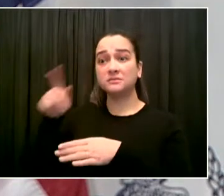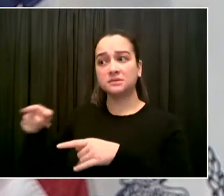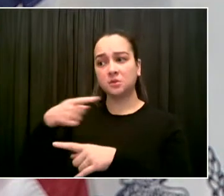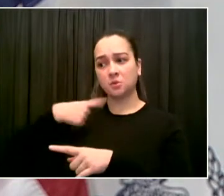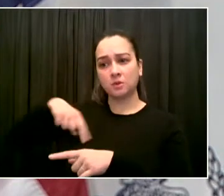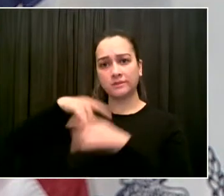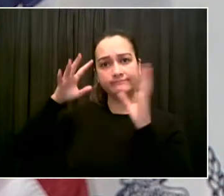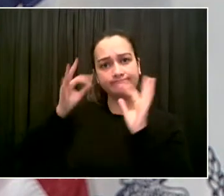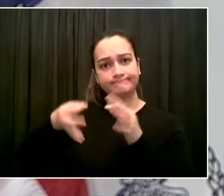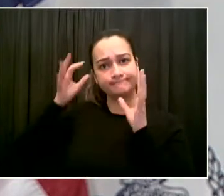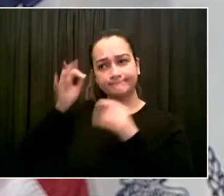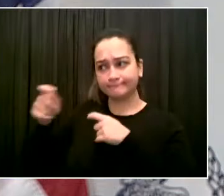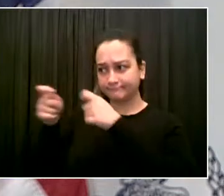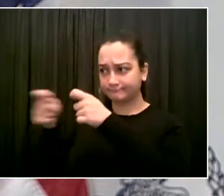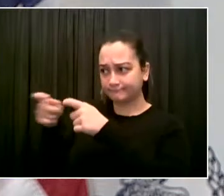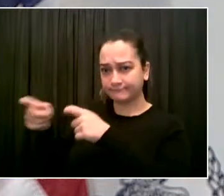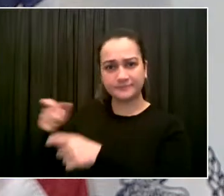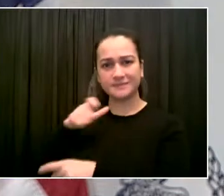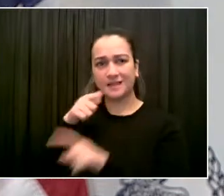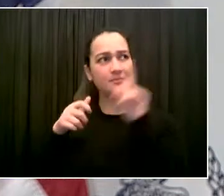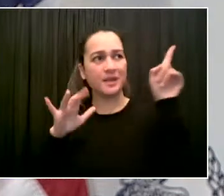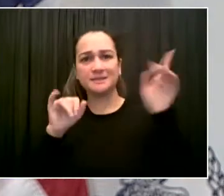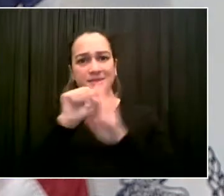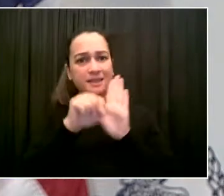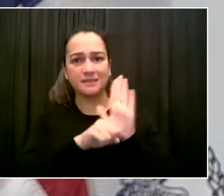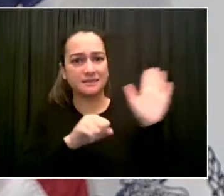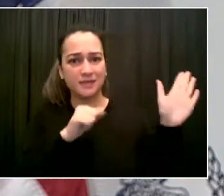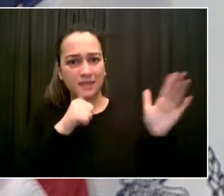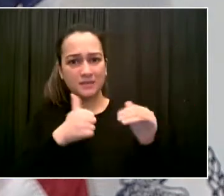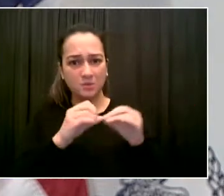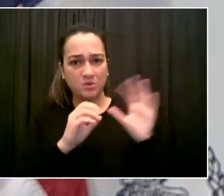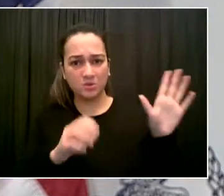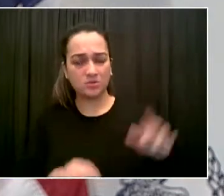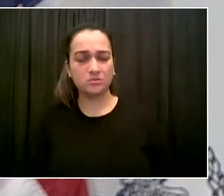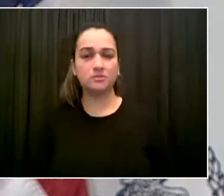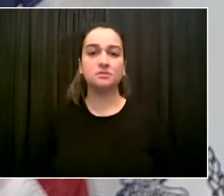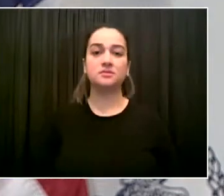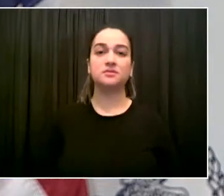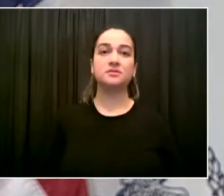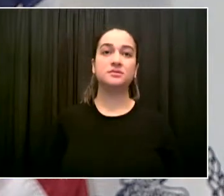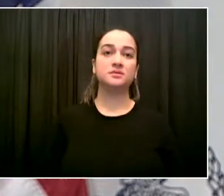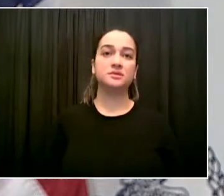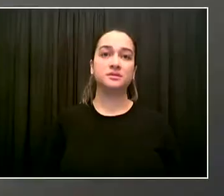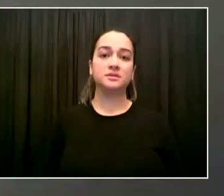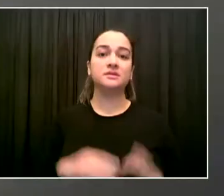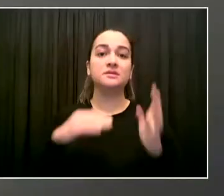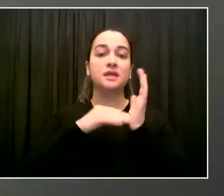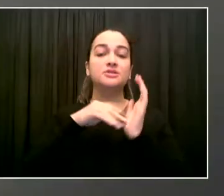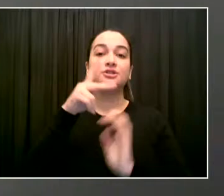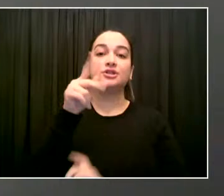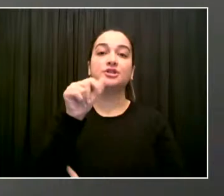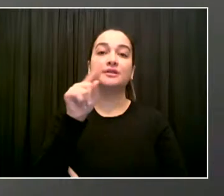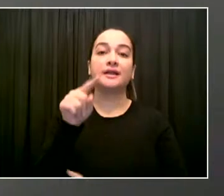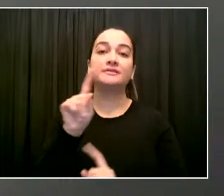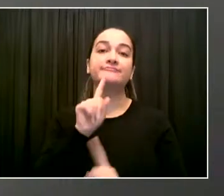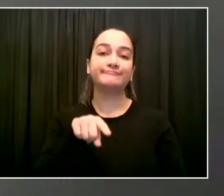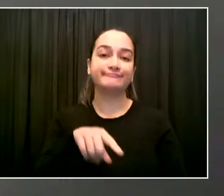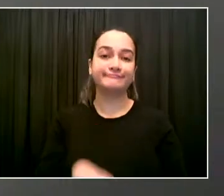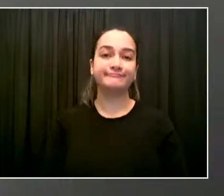CITY FACILITY WE WERE ABLE TO DO THINGS DIFFERENTLY THAN HOW THE STATE REGULATED NURSING HOMES